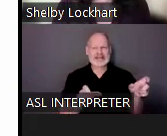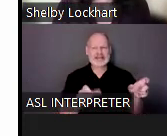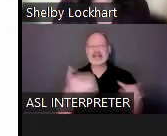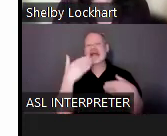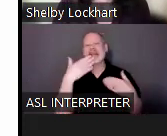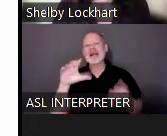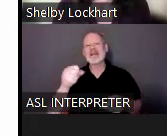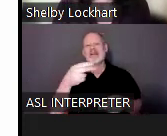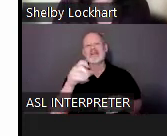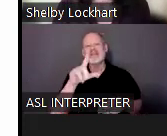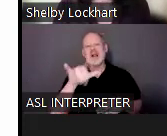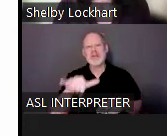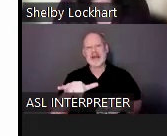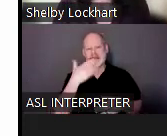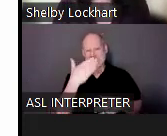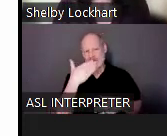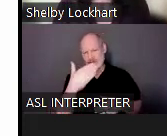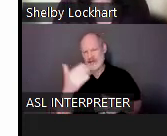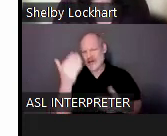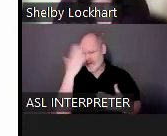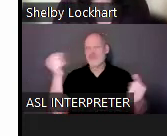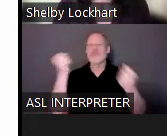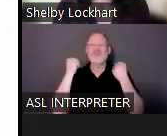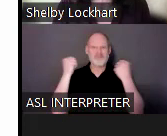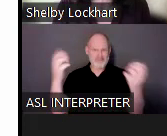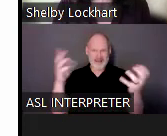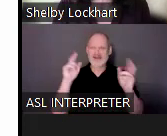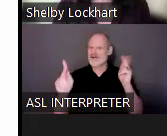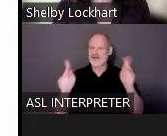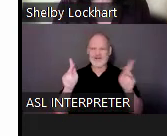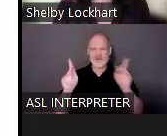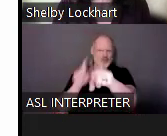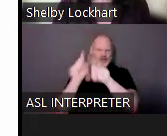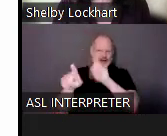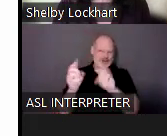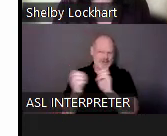are many more questions that people have and we hope to address some of them during the panel,